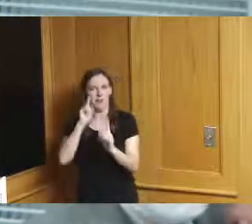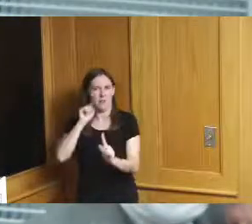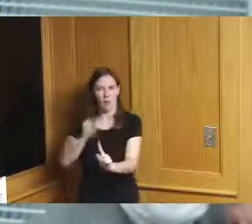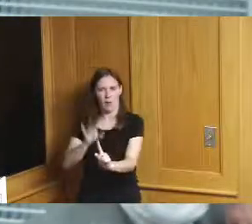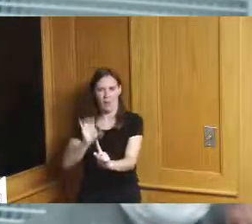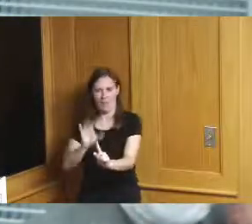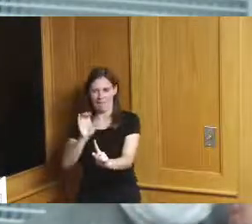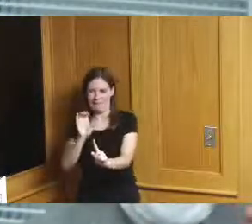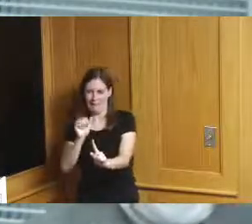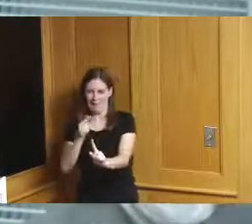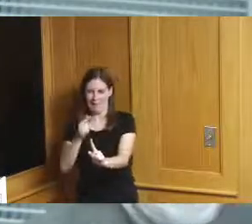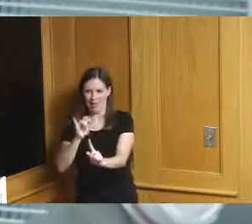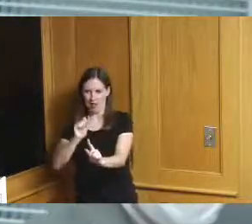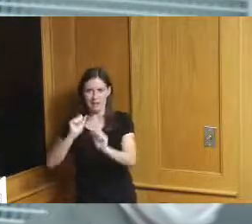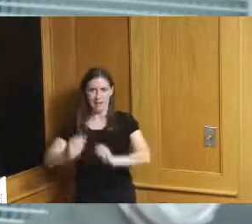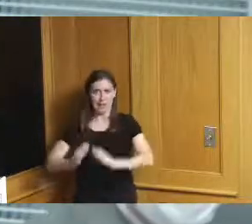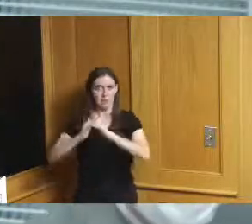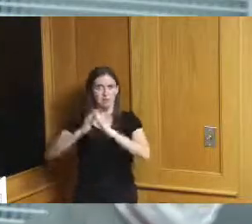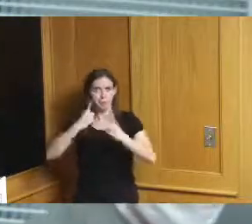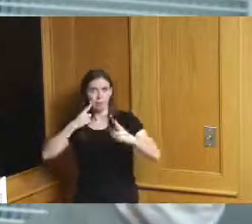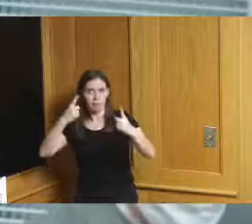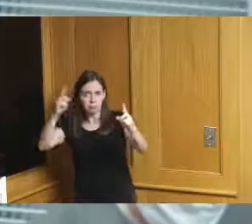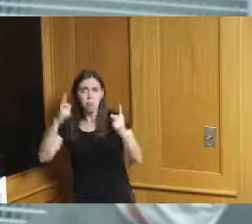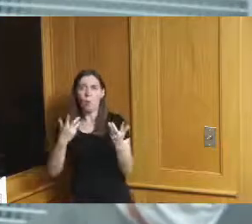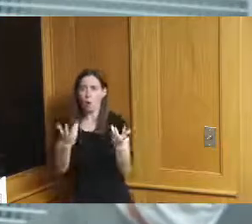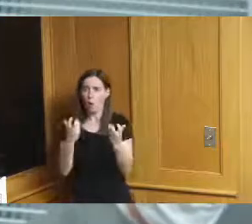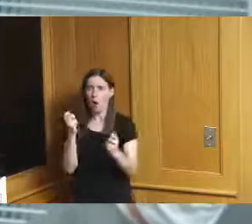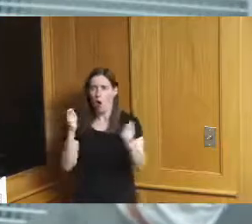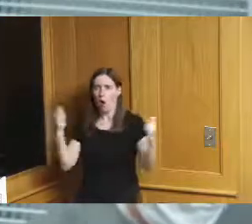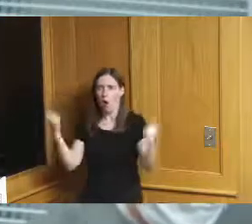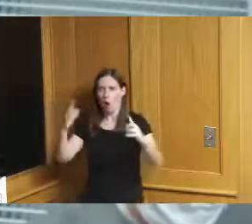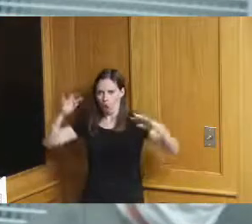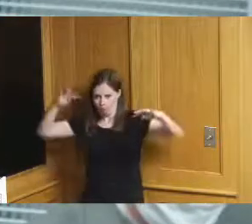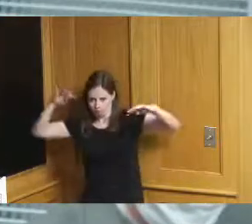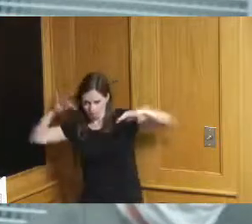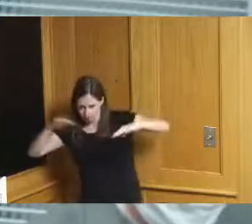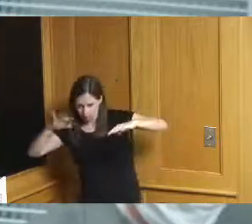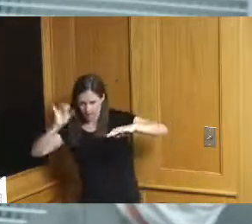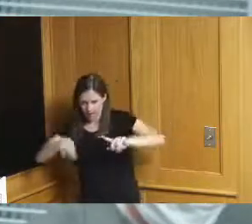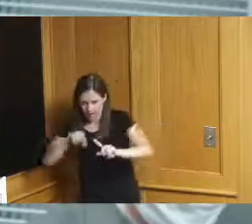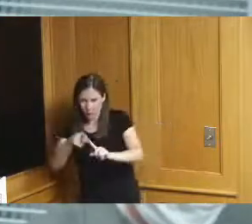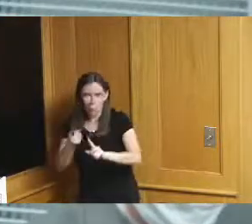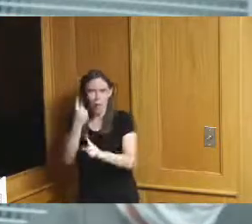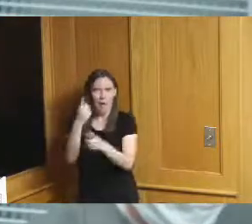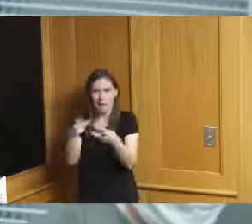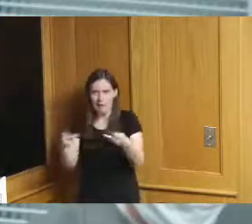right to make sure that everybody's using it um and that that it is and again where we rely on